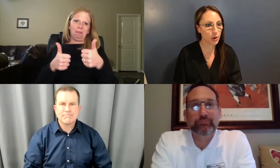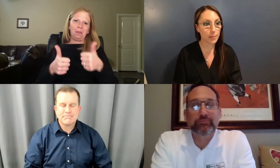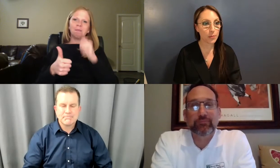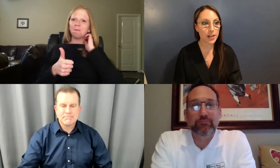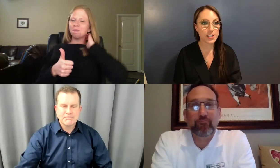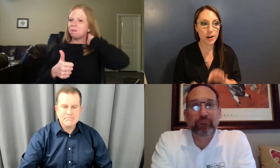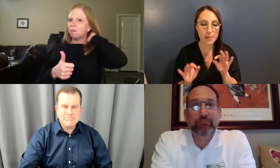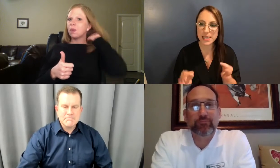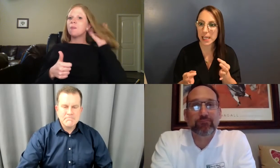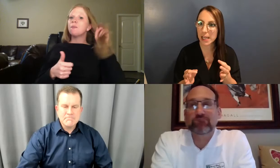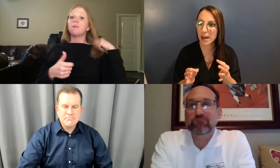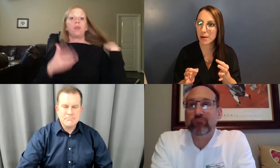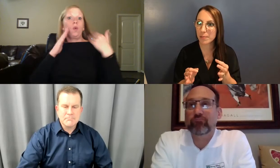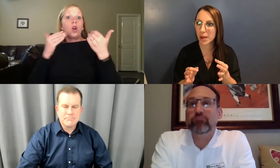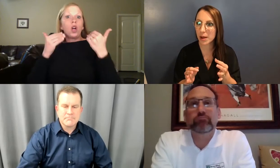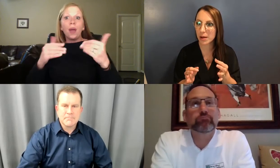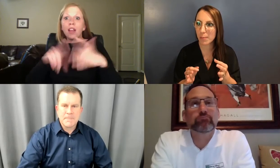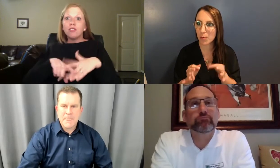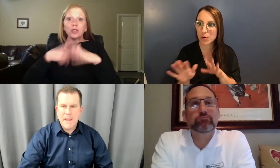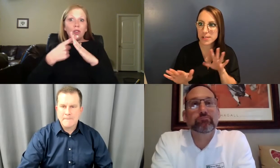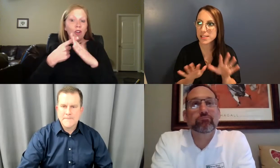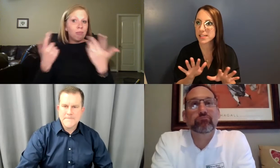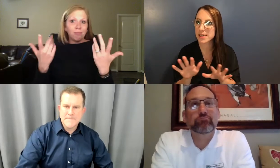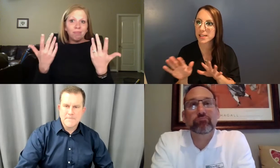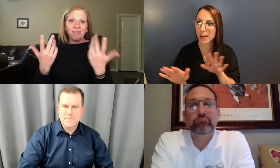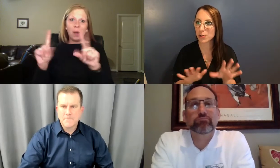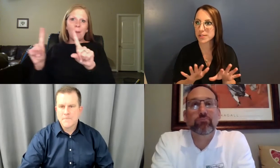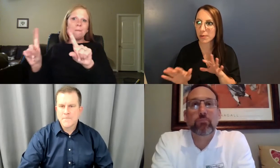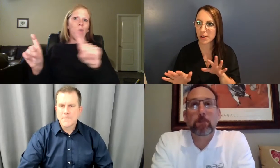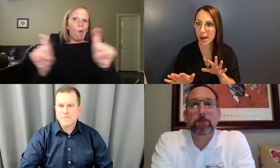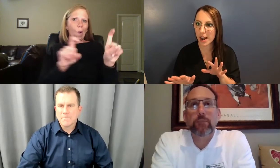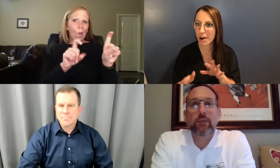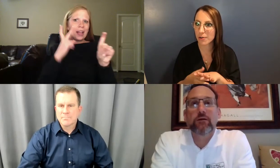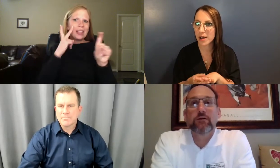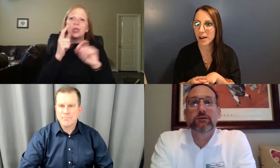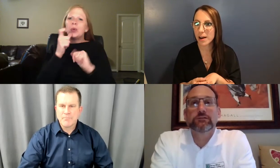Okay, we're gonna start off by taking a couple of polls to see who's out there right now.